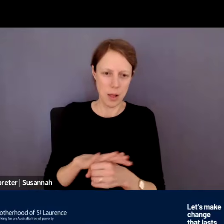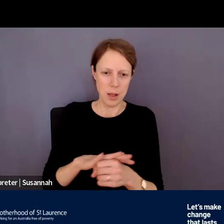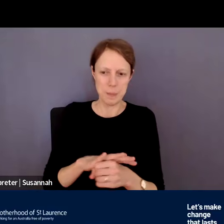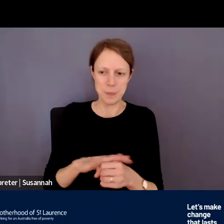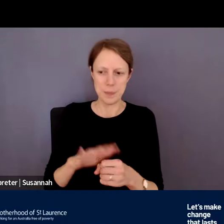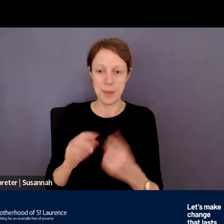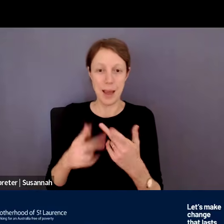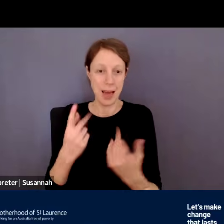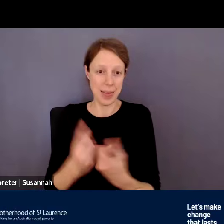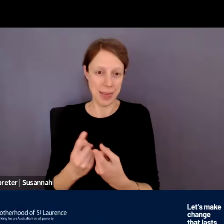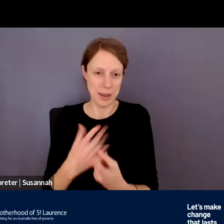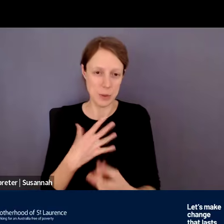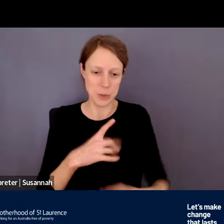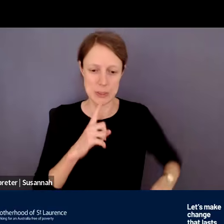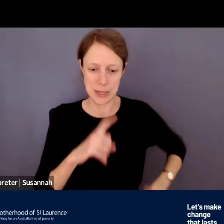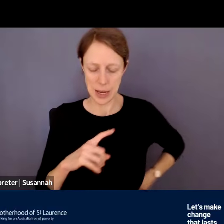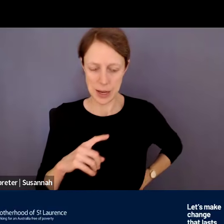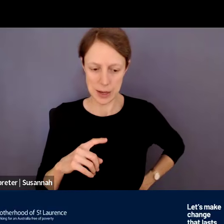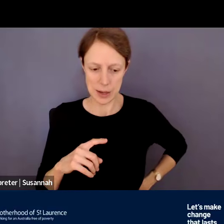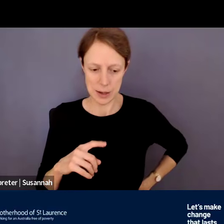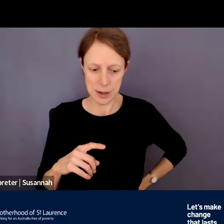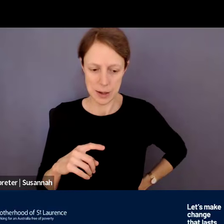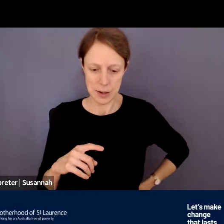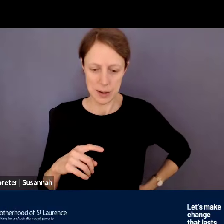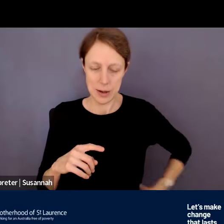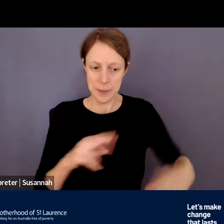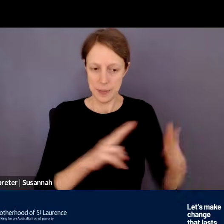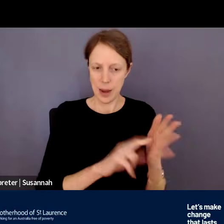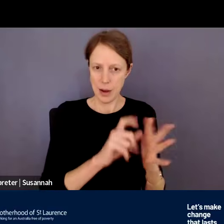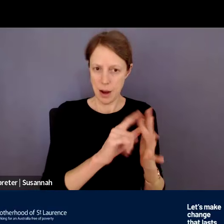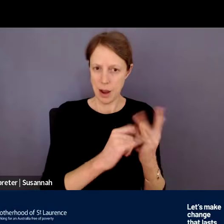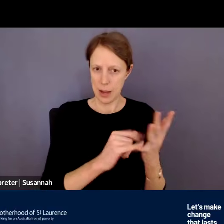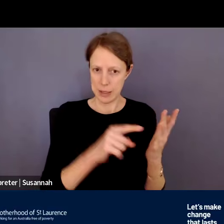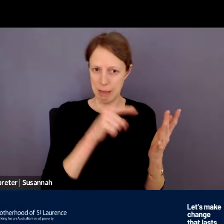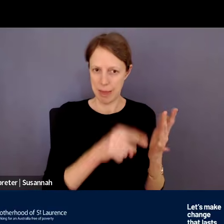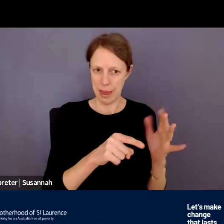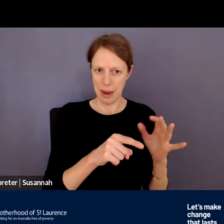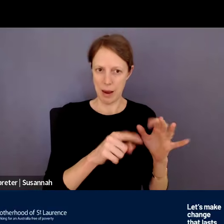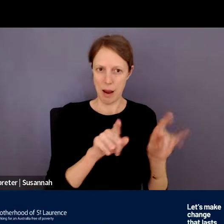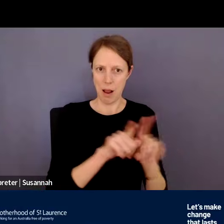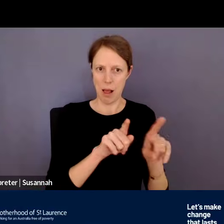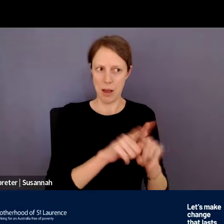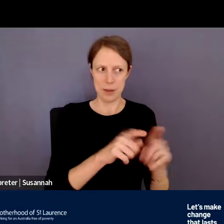say that we probably haven't said yet is that unlike NDIS which is an uncapped bucket of money,